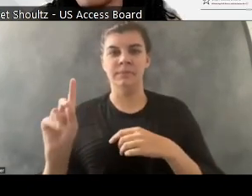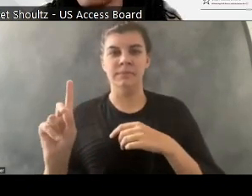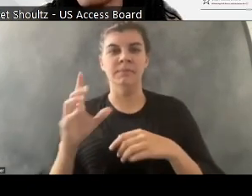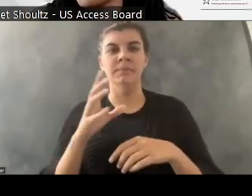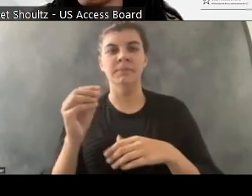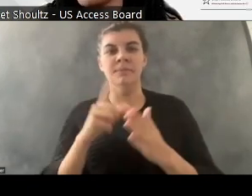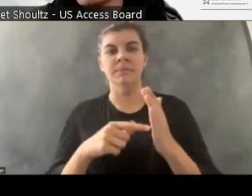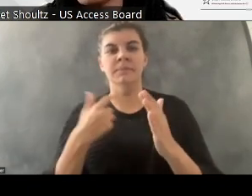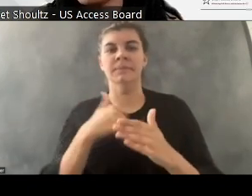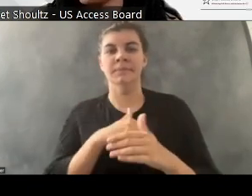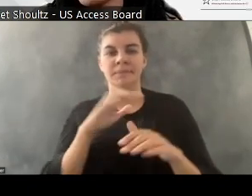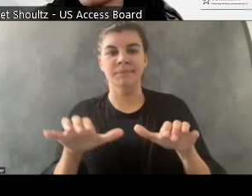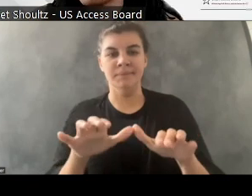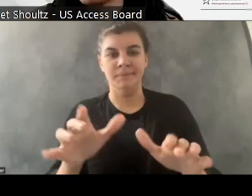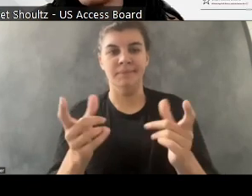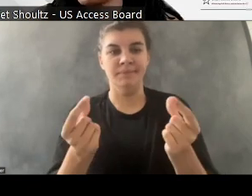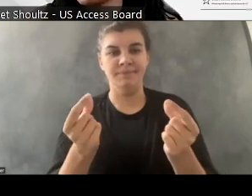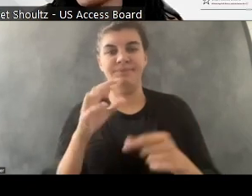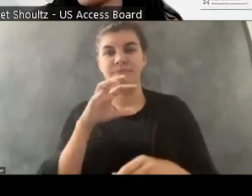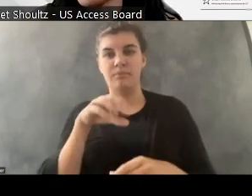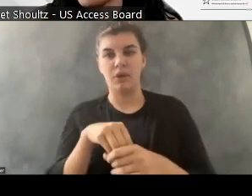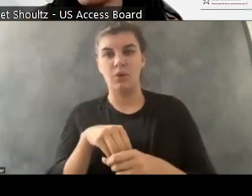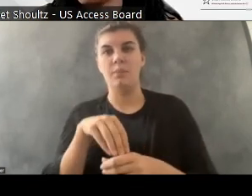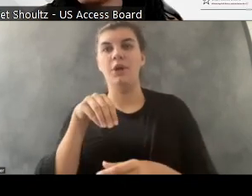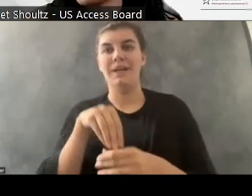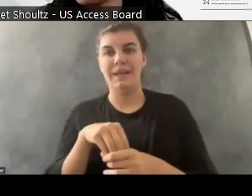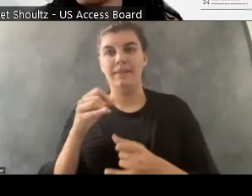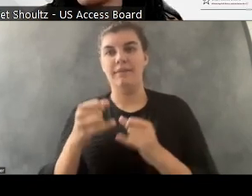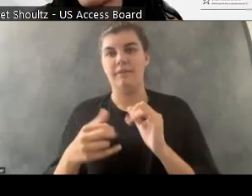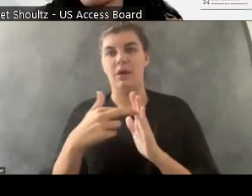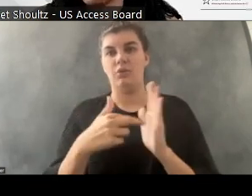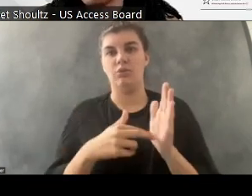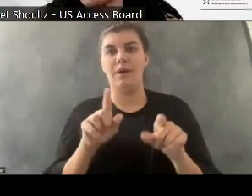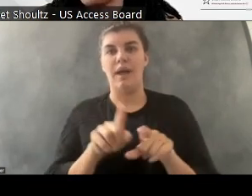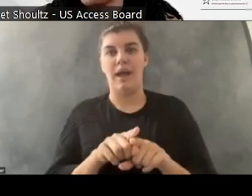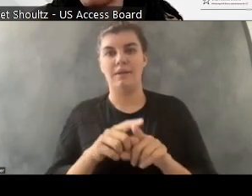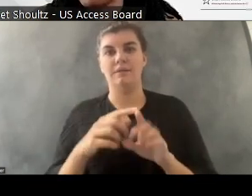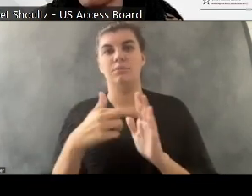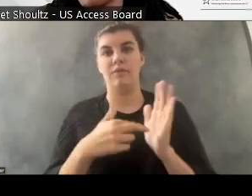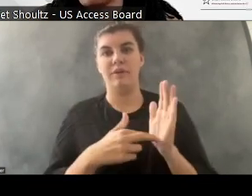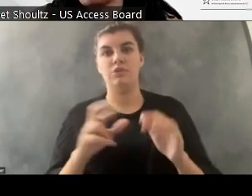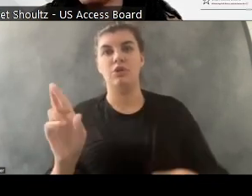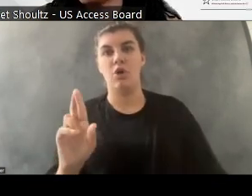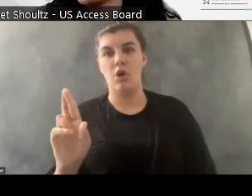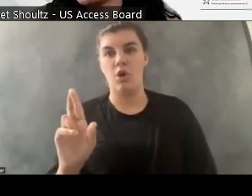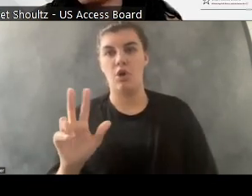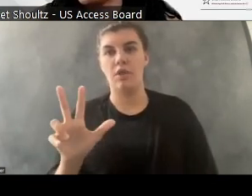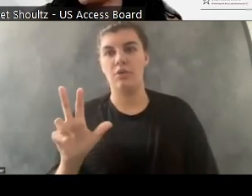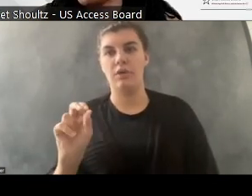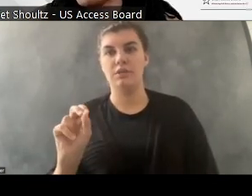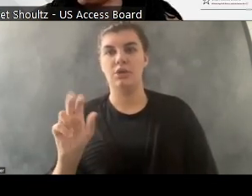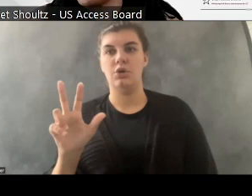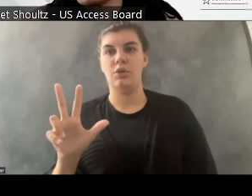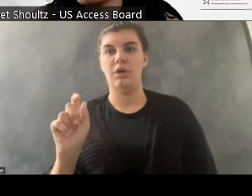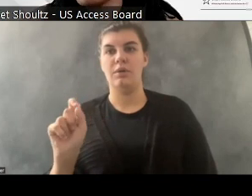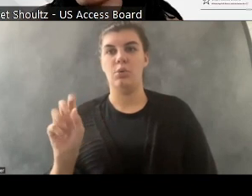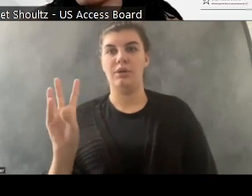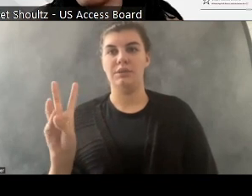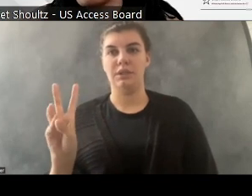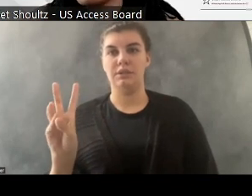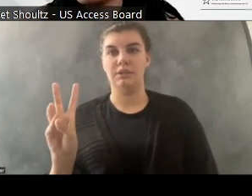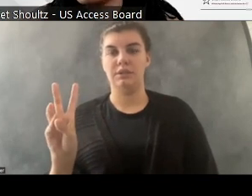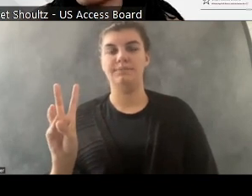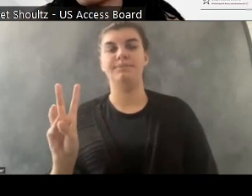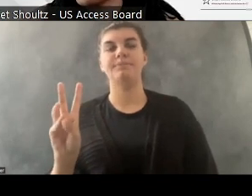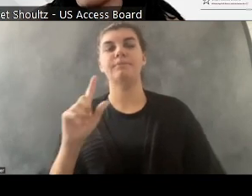and what we have done is we have incorporated that in the final rule as provision R303.6 Detectable